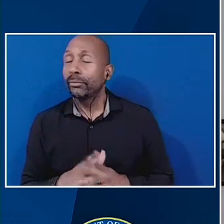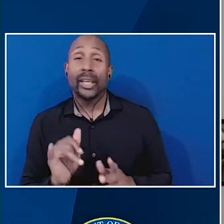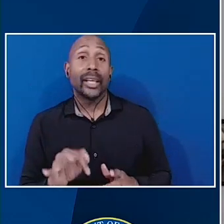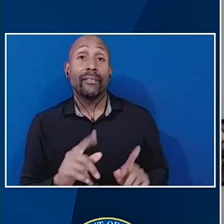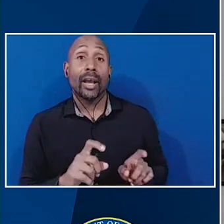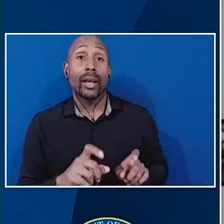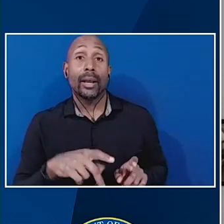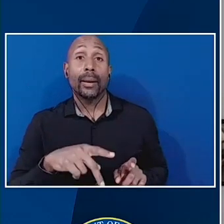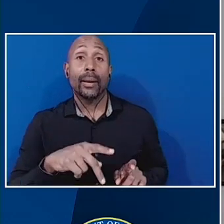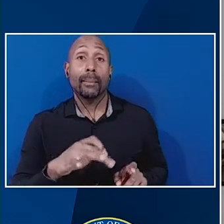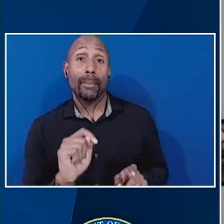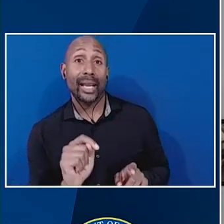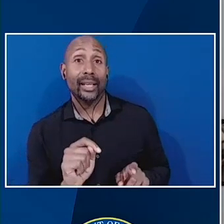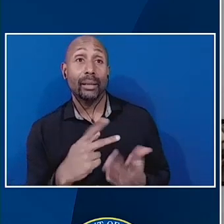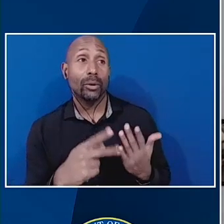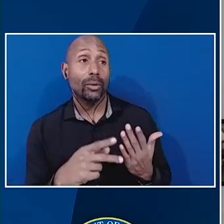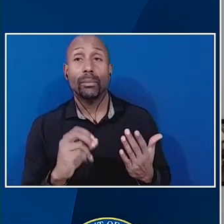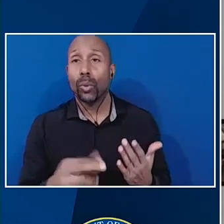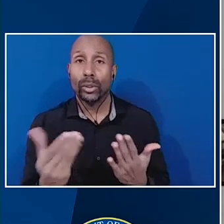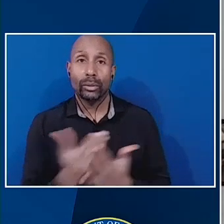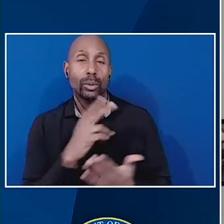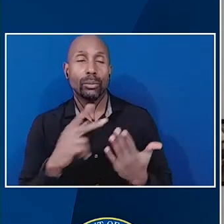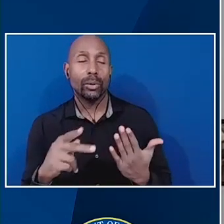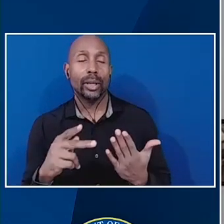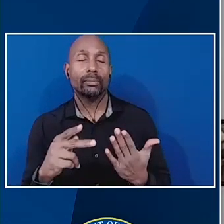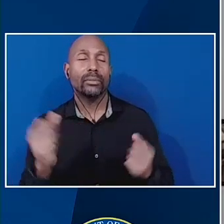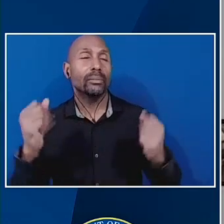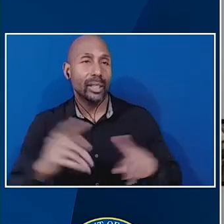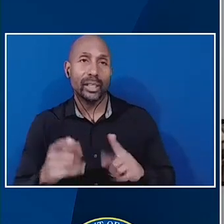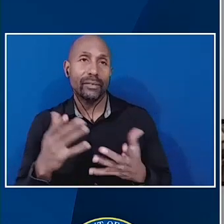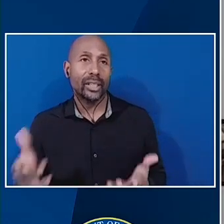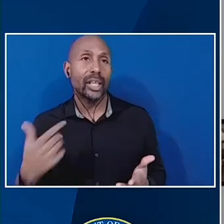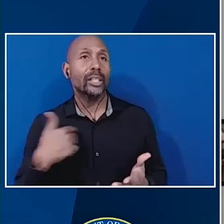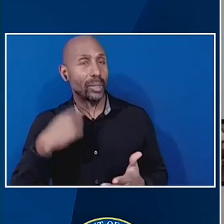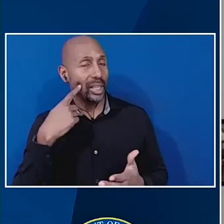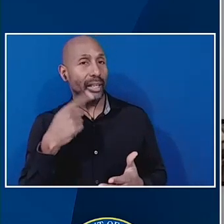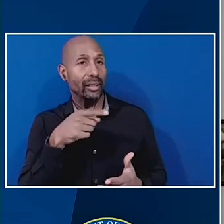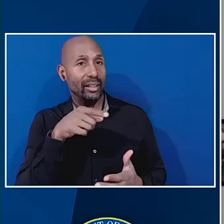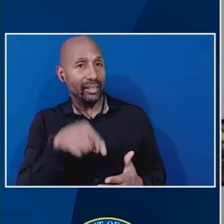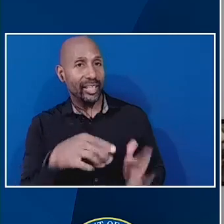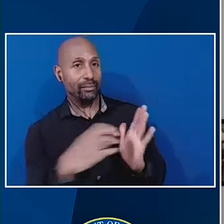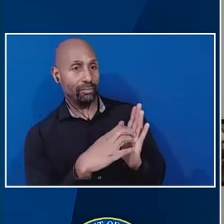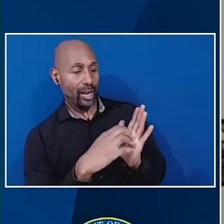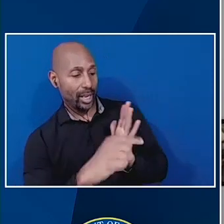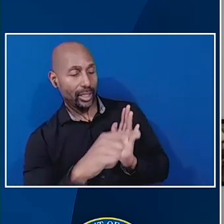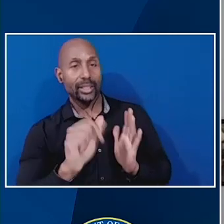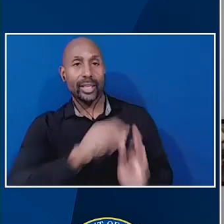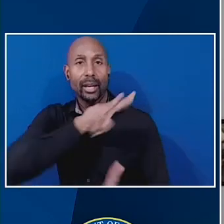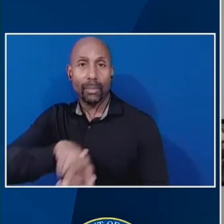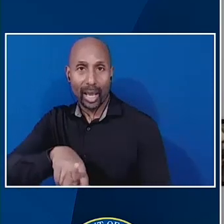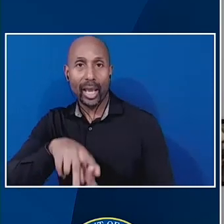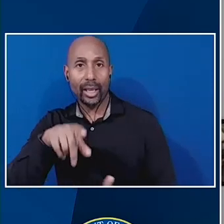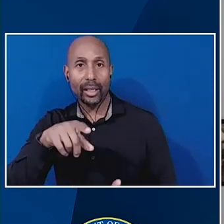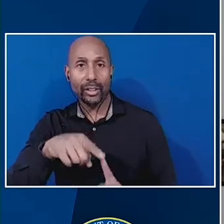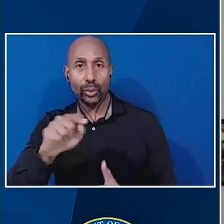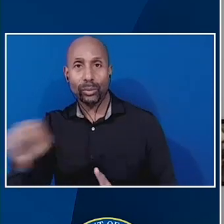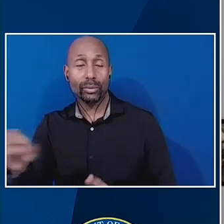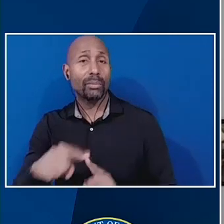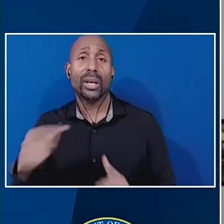I mean, there are a lot of things we think that could apply to but we will take any suggestions that you have or any thoughts